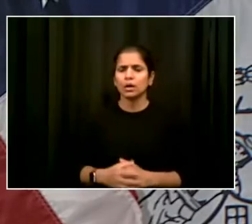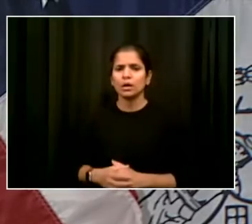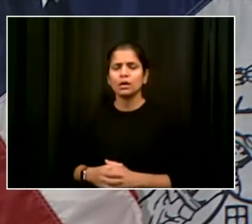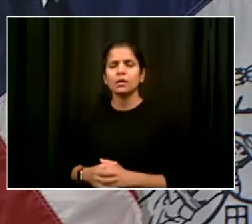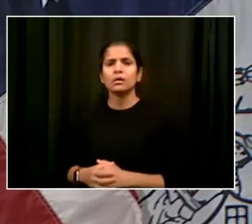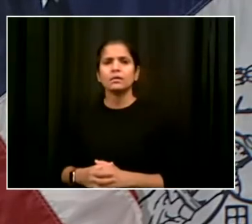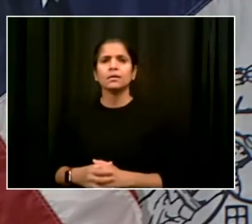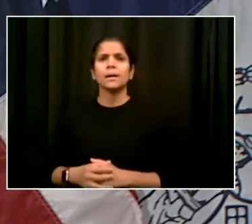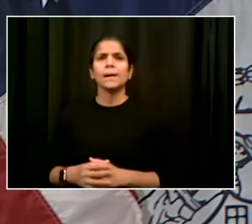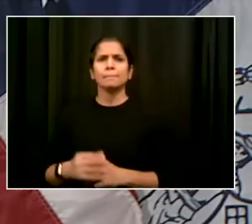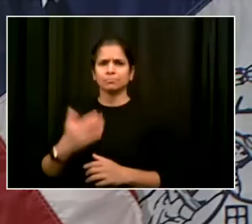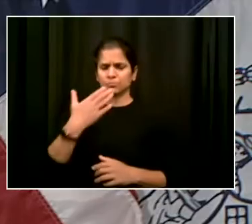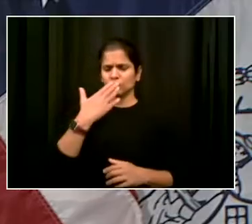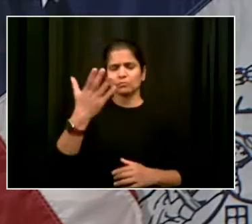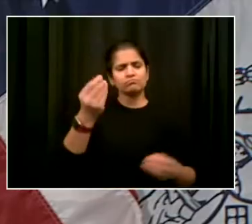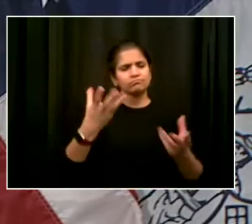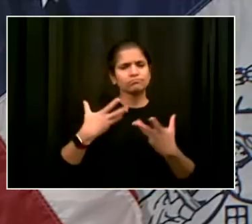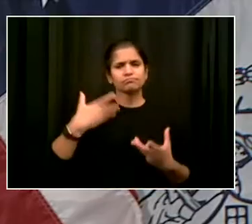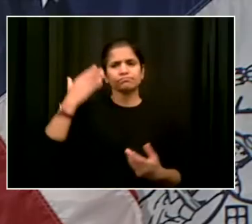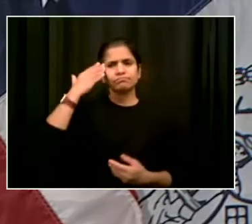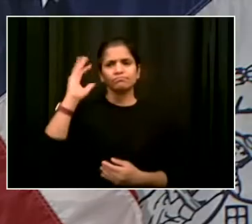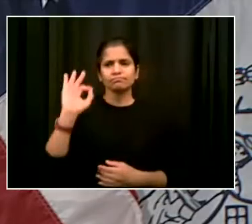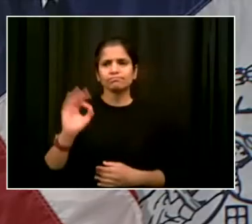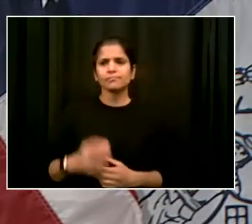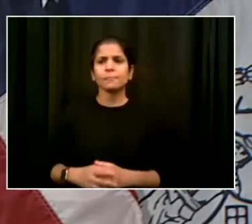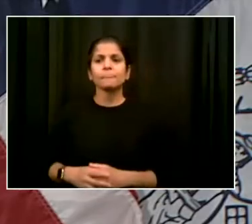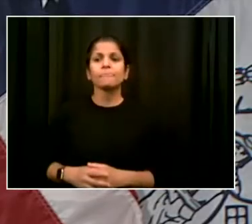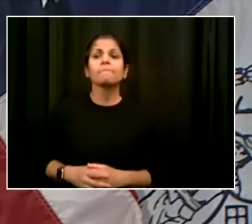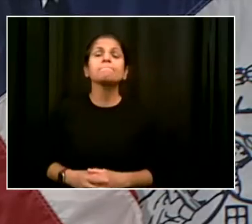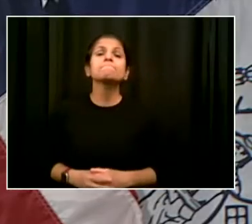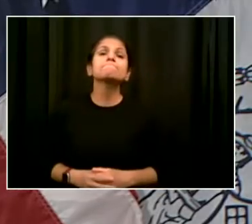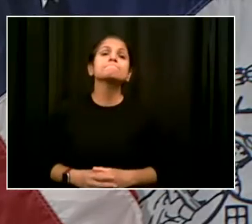WHAT THAT PARENT WAS TELLING YOU. WE REALLY HAVE